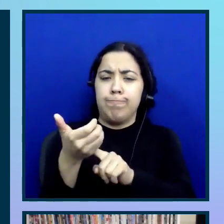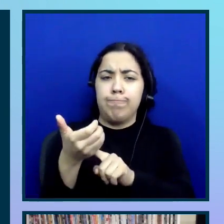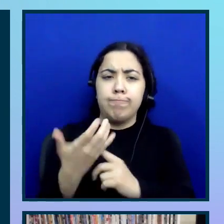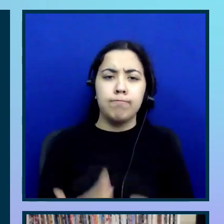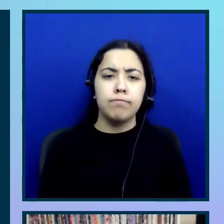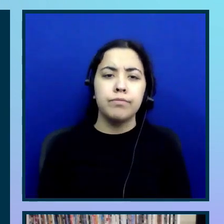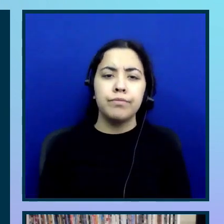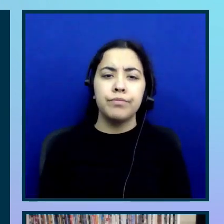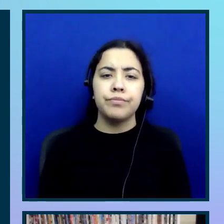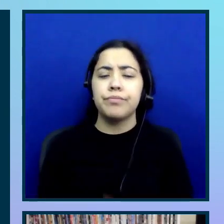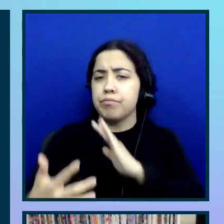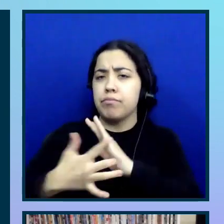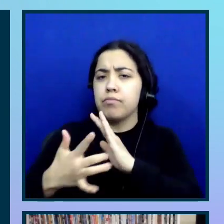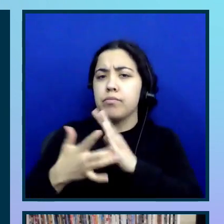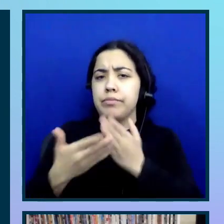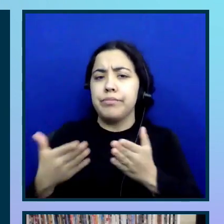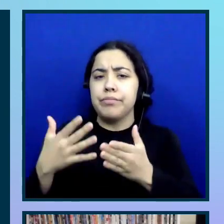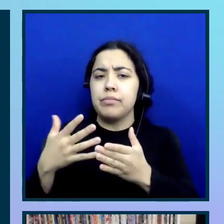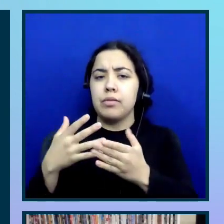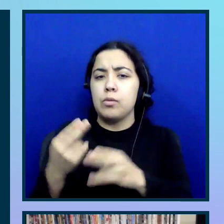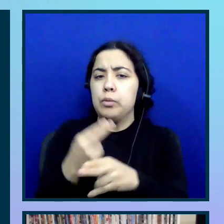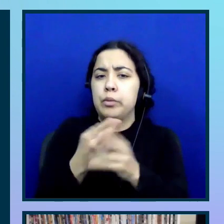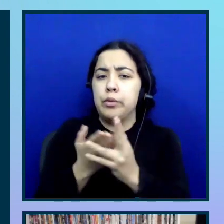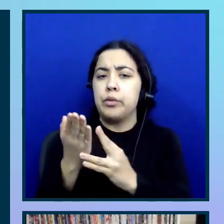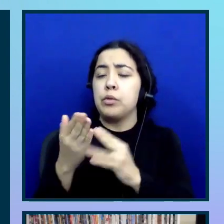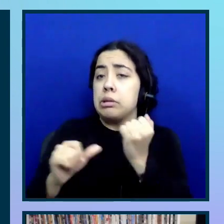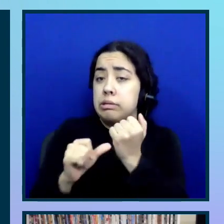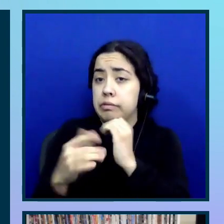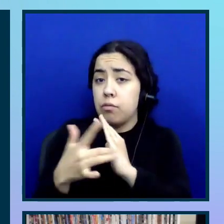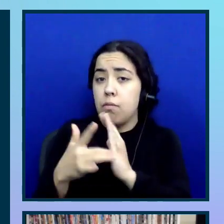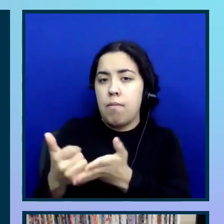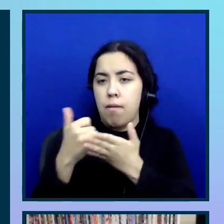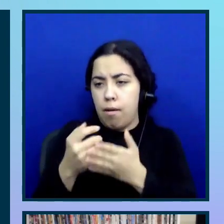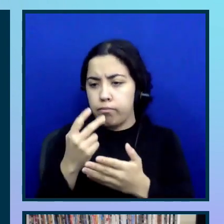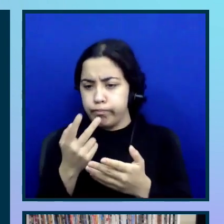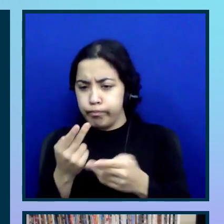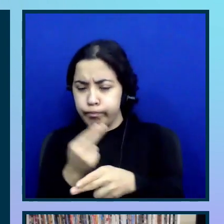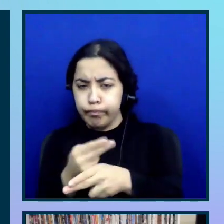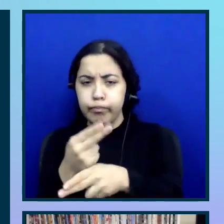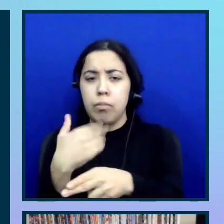So digital content can be consumed by a way of assistive technology. There are a number of assistive technologies